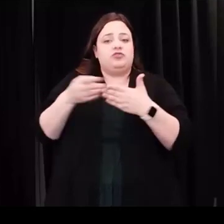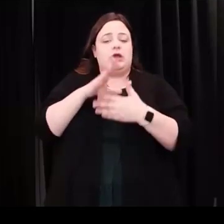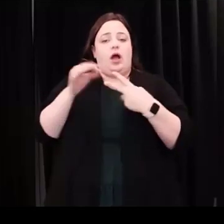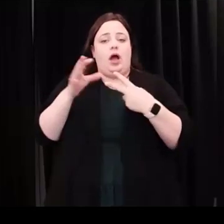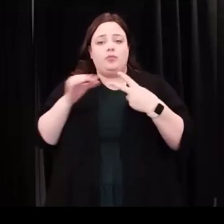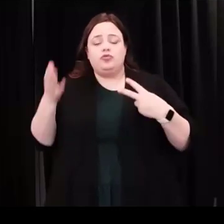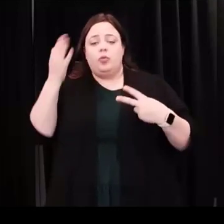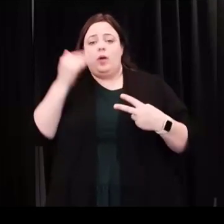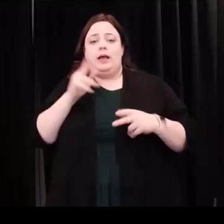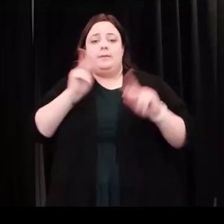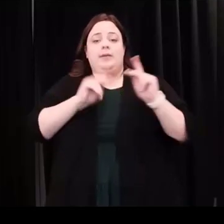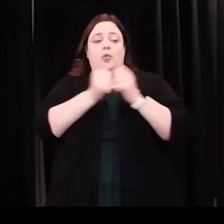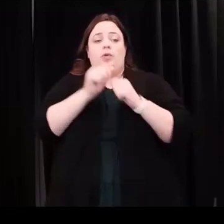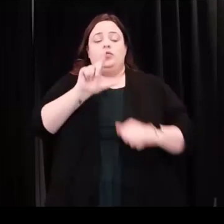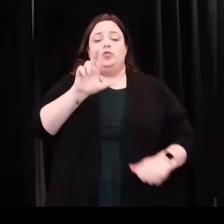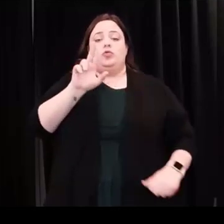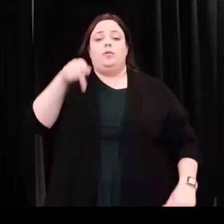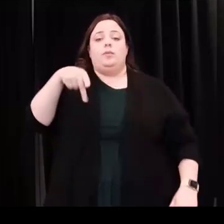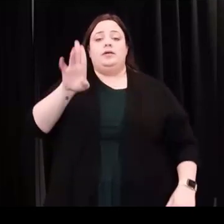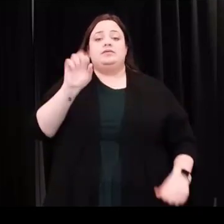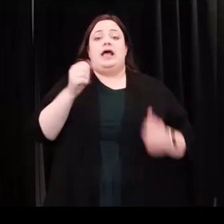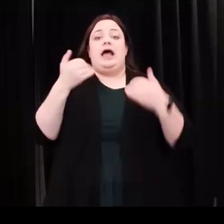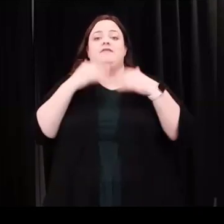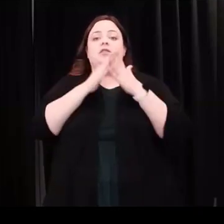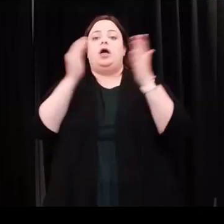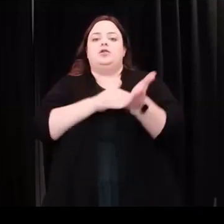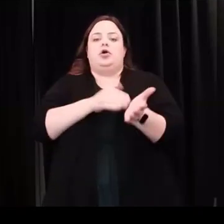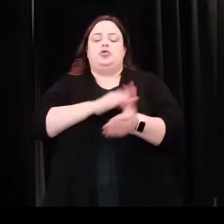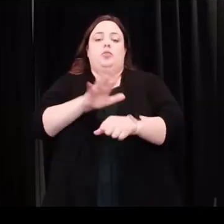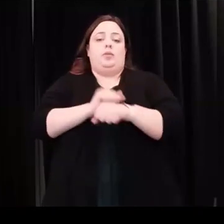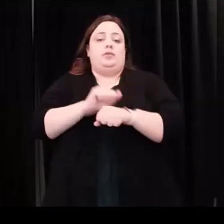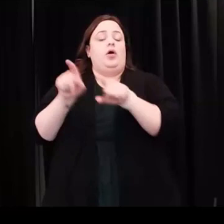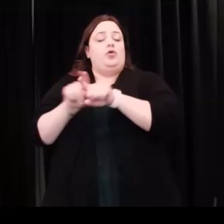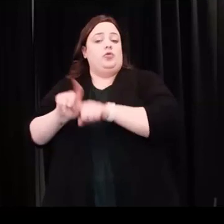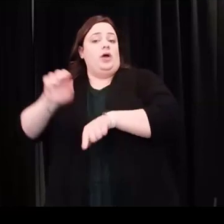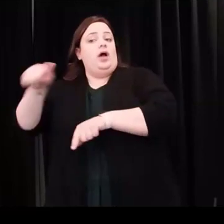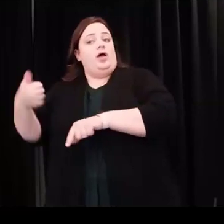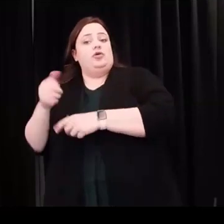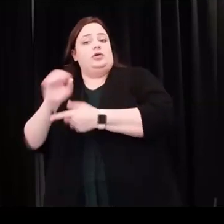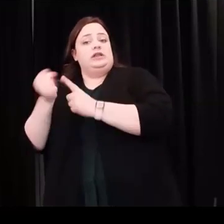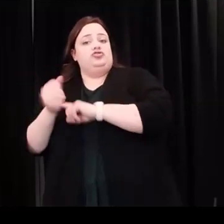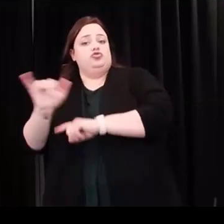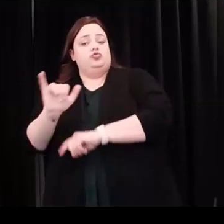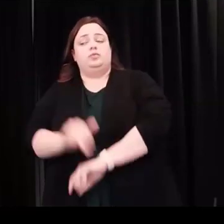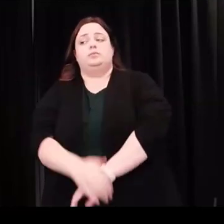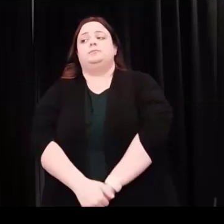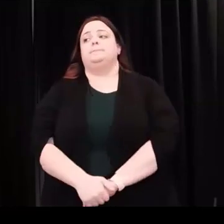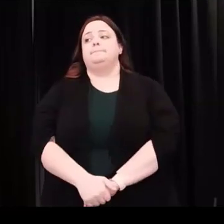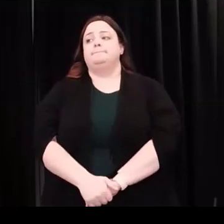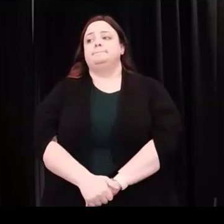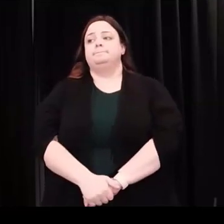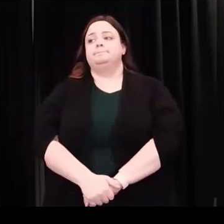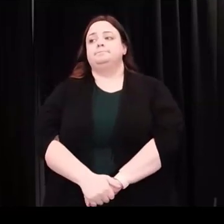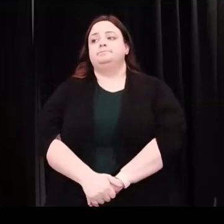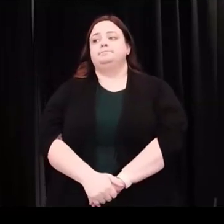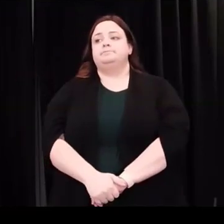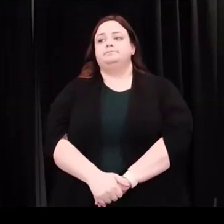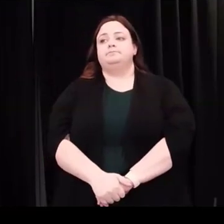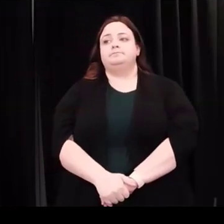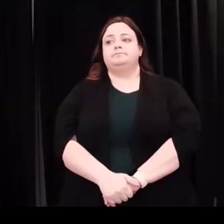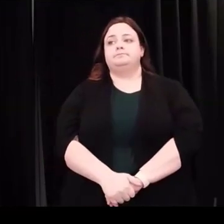because people with lupus have lots of doctor's appointments, as do other conditions.